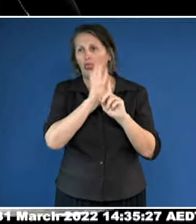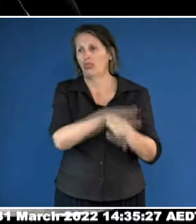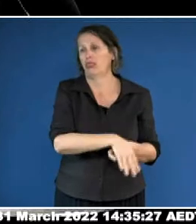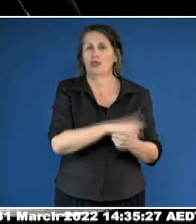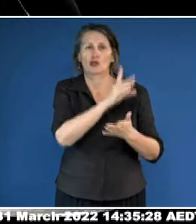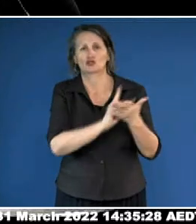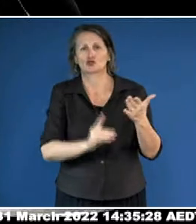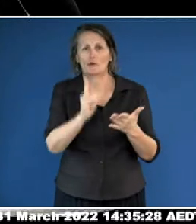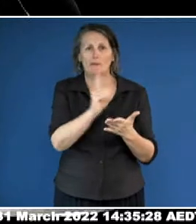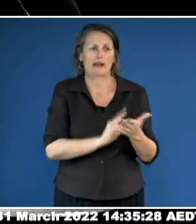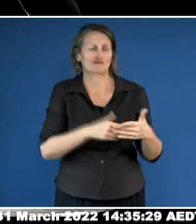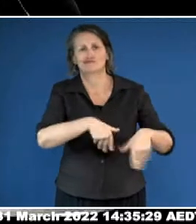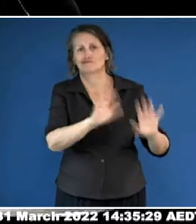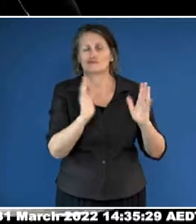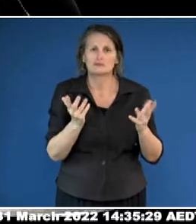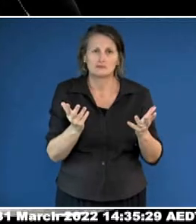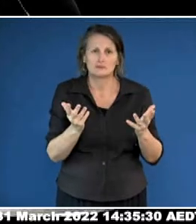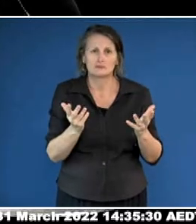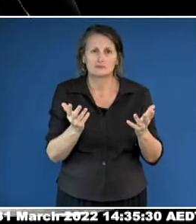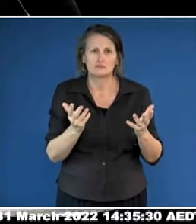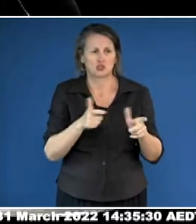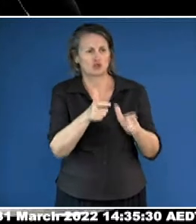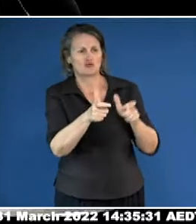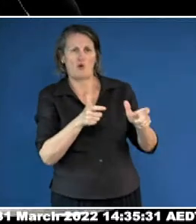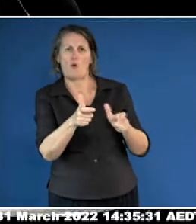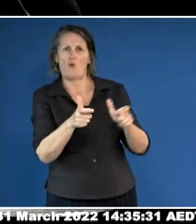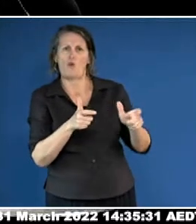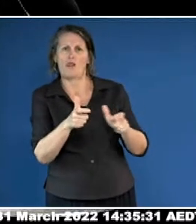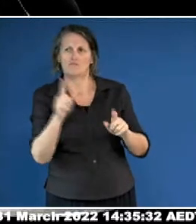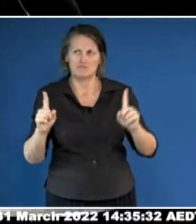with disabilities, controlling their decision-making, limiting their independence